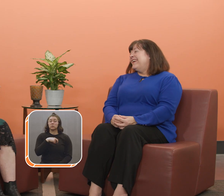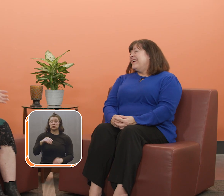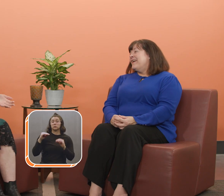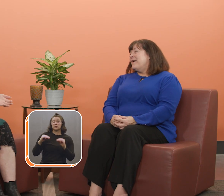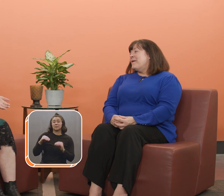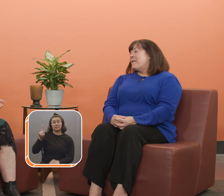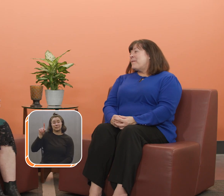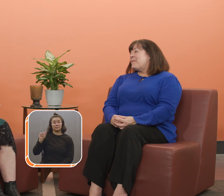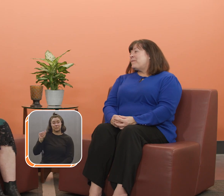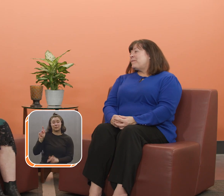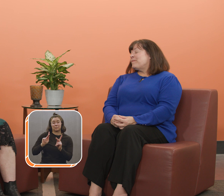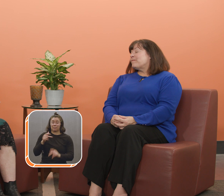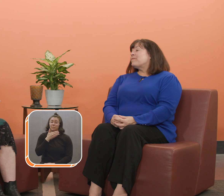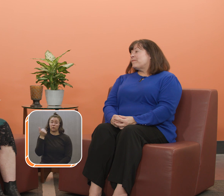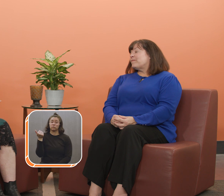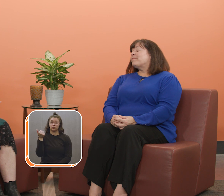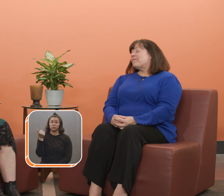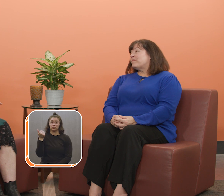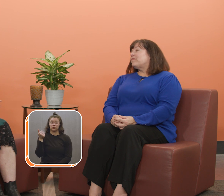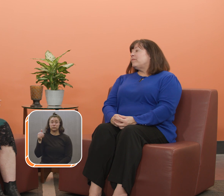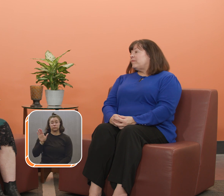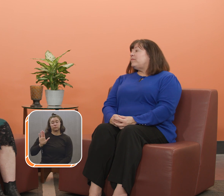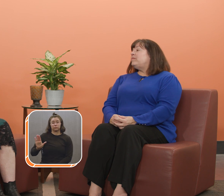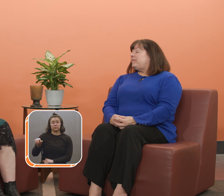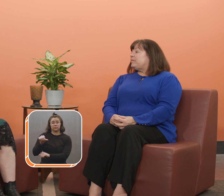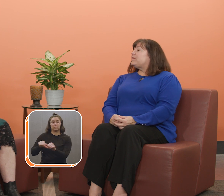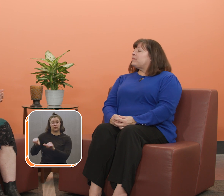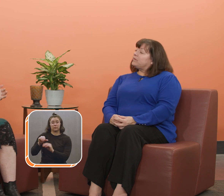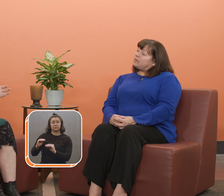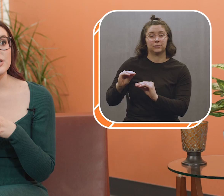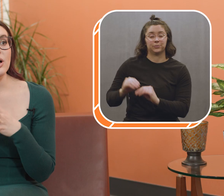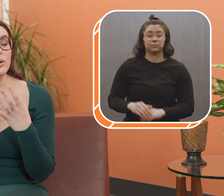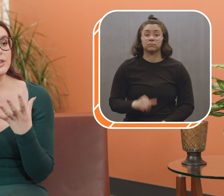at teaching disabled people science because not only